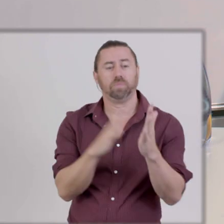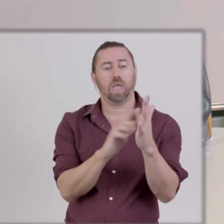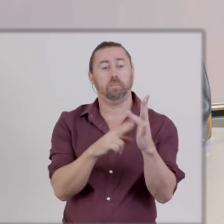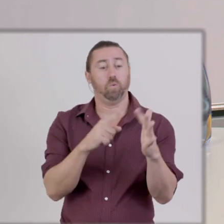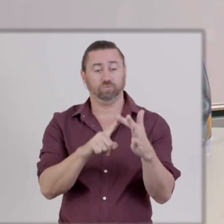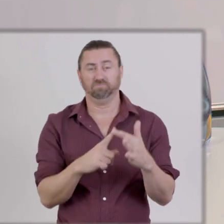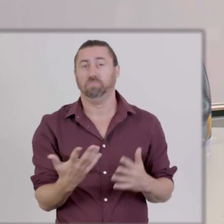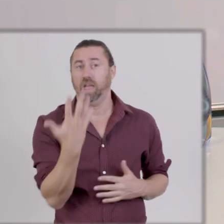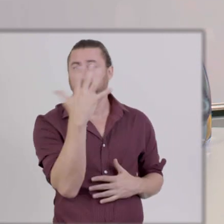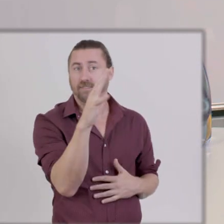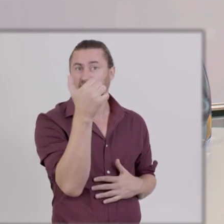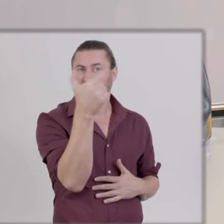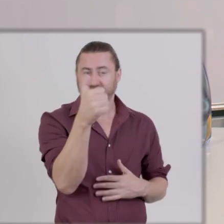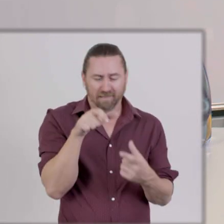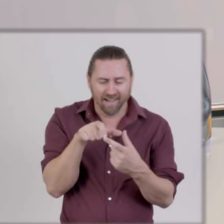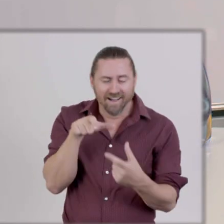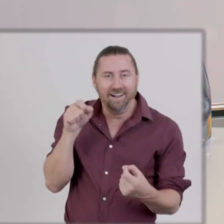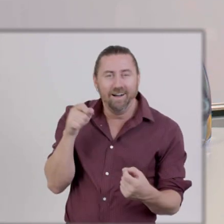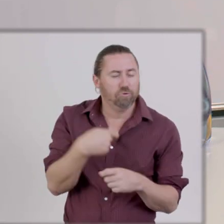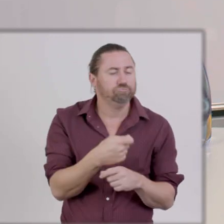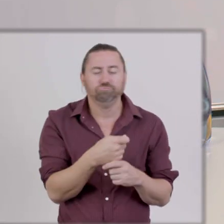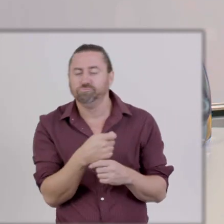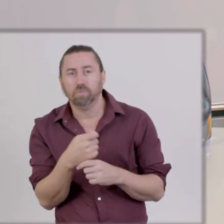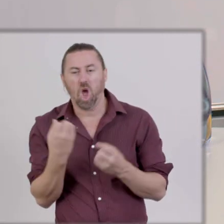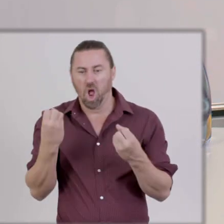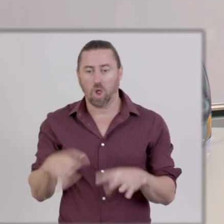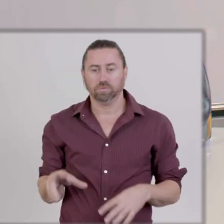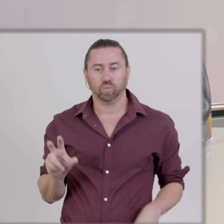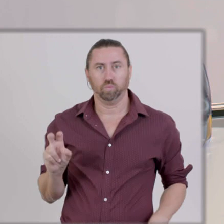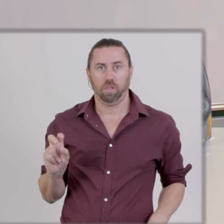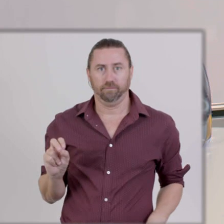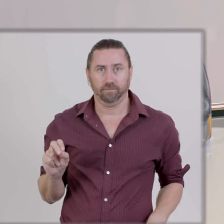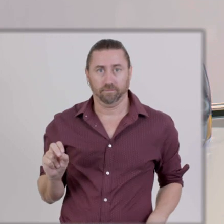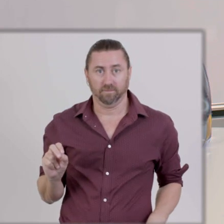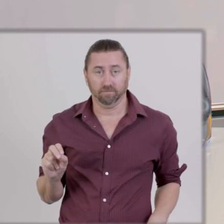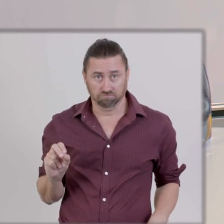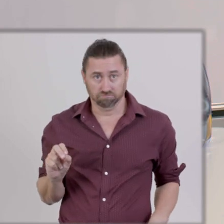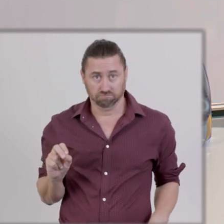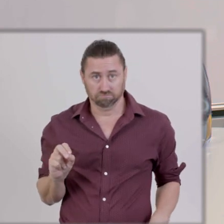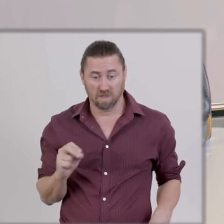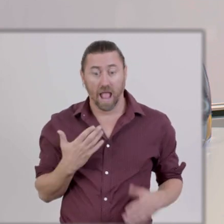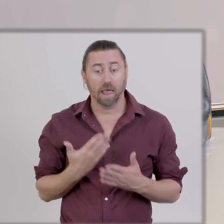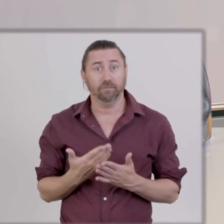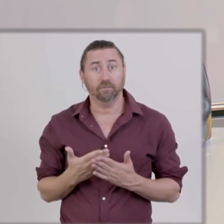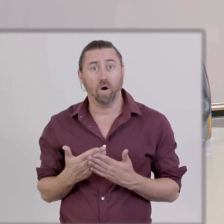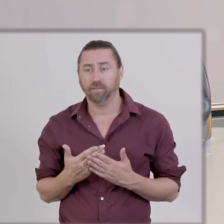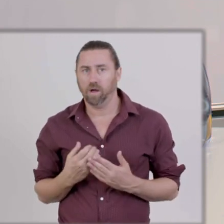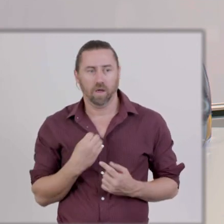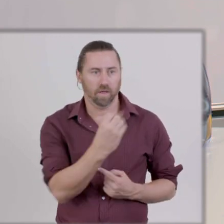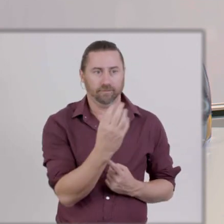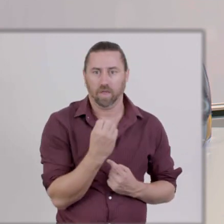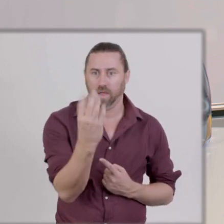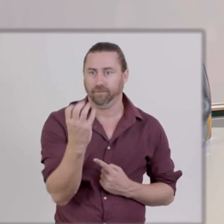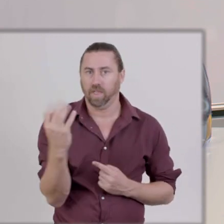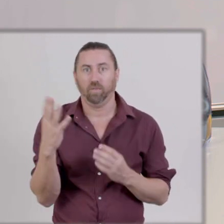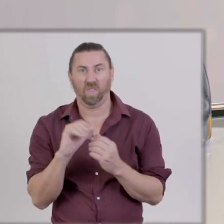Monte has 56 collector cards. He lost 12 cards. He shared the remaining cards with 4 friends.